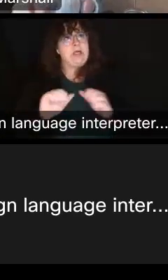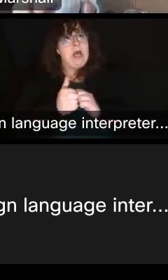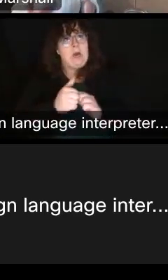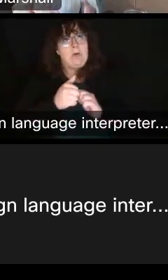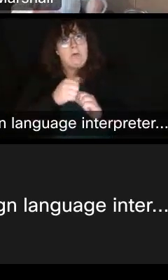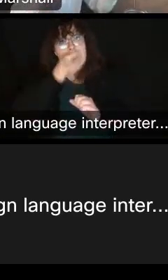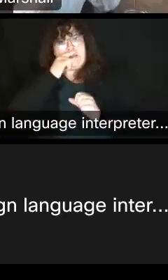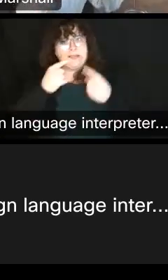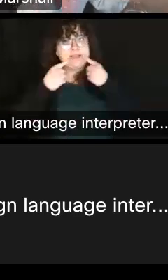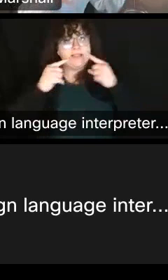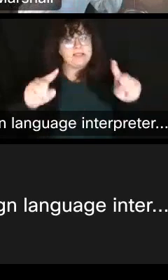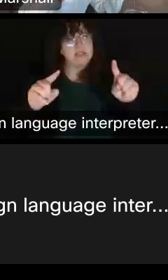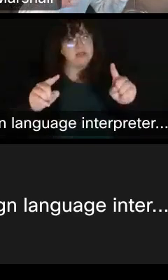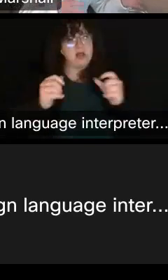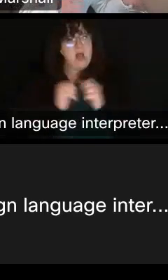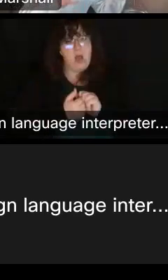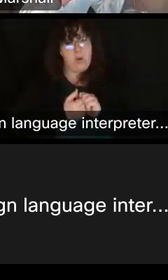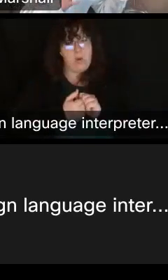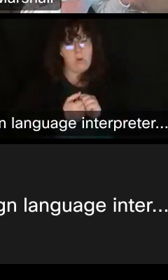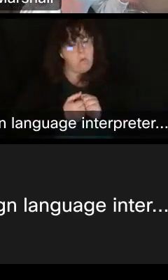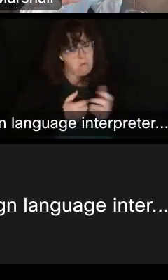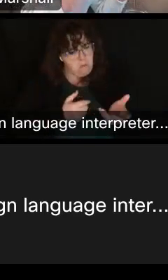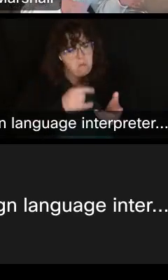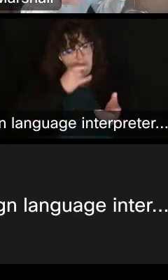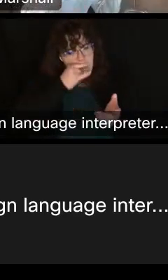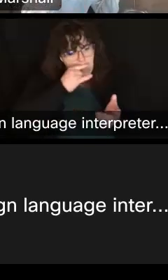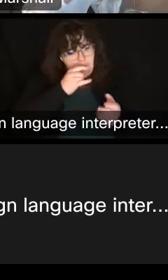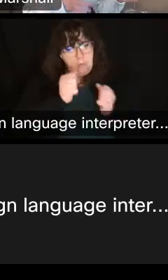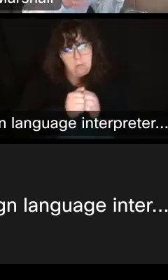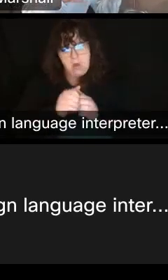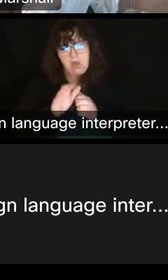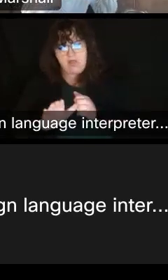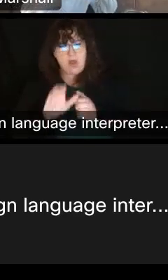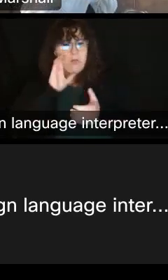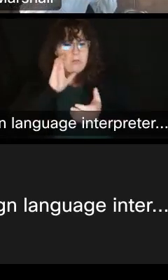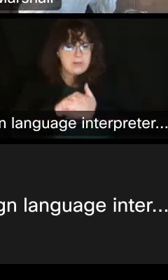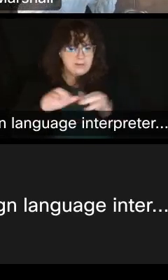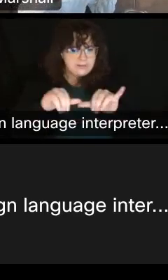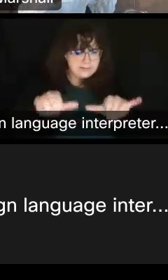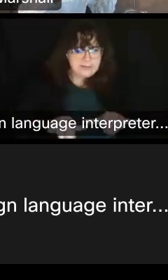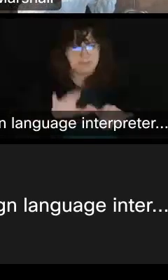do better when they're with their own beliefs and cultural values,